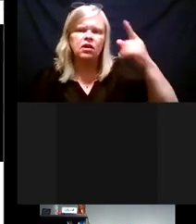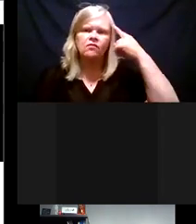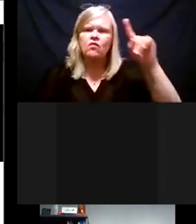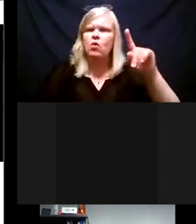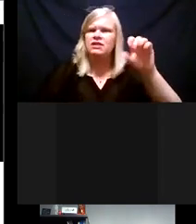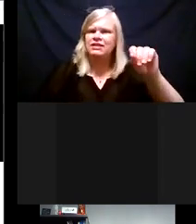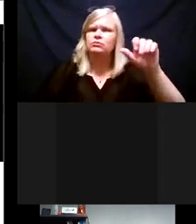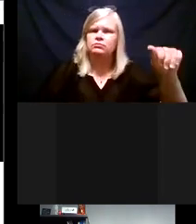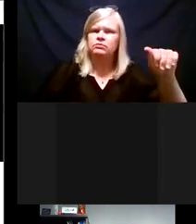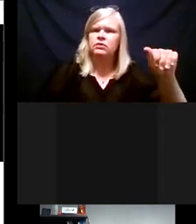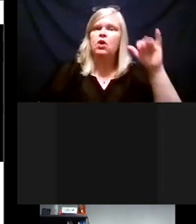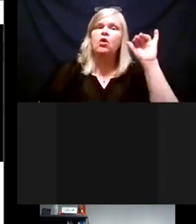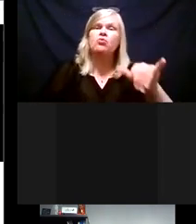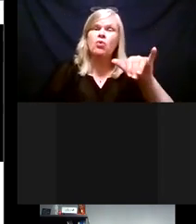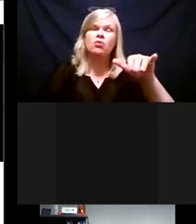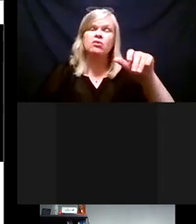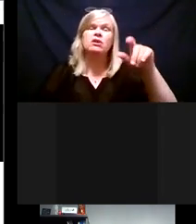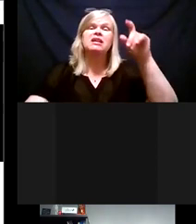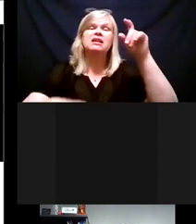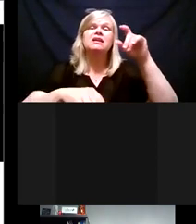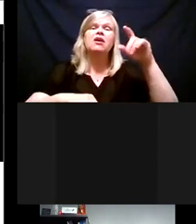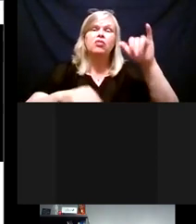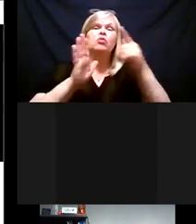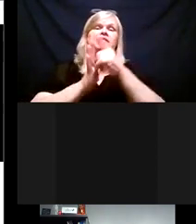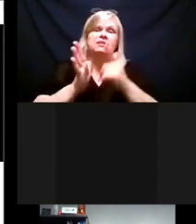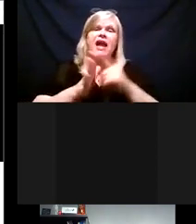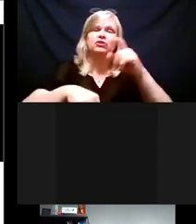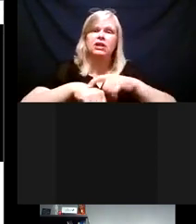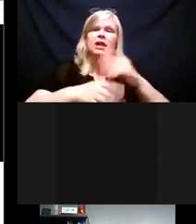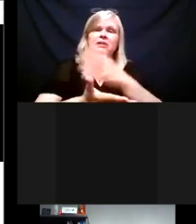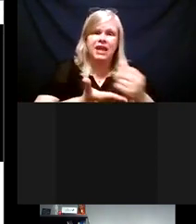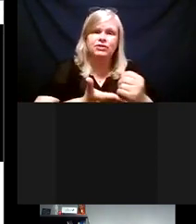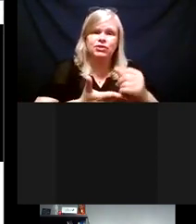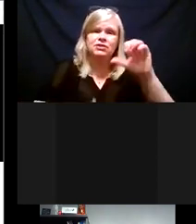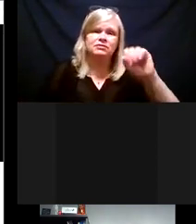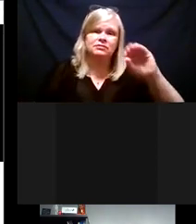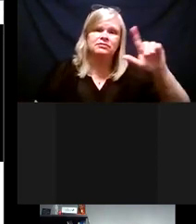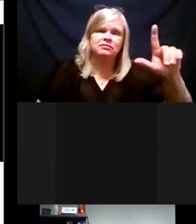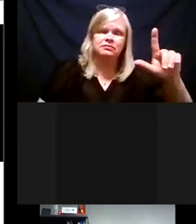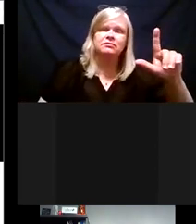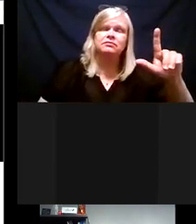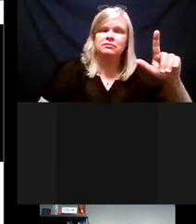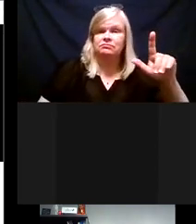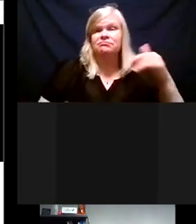THOSE STATUTE OF LIMITATIONS STILL APPLY. Josh: AND THE STATUTE IS TWO YEARS, USUALLY TWO YEARS FROM